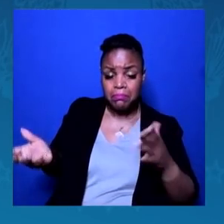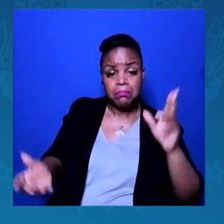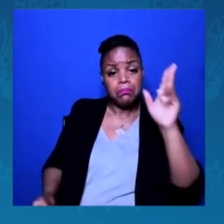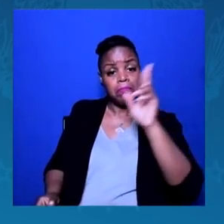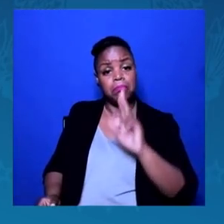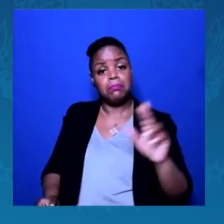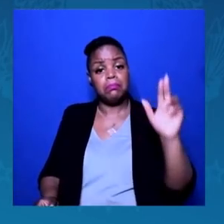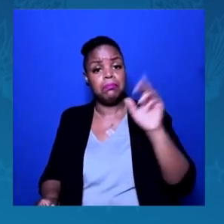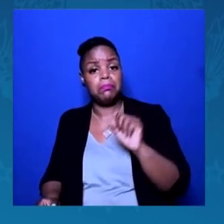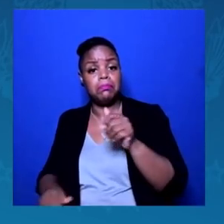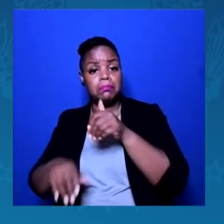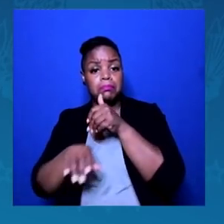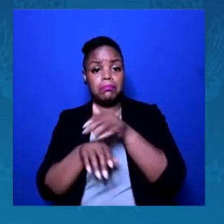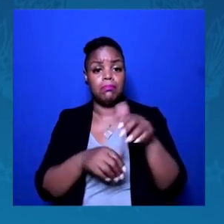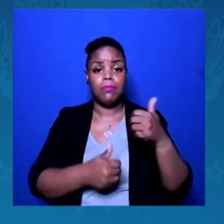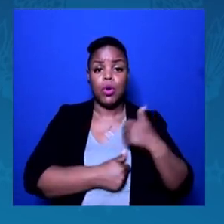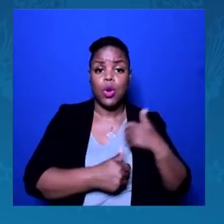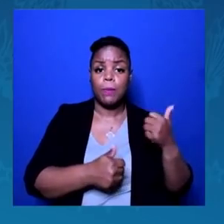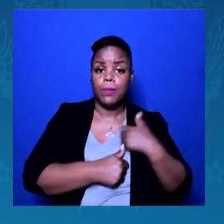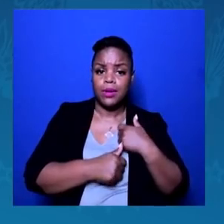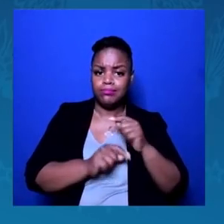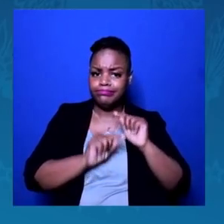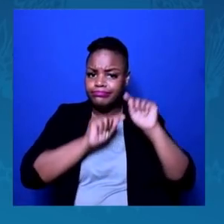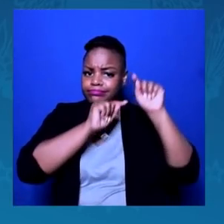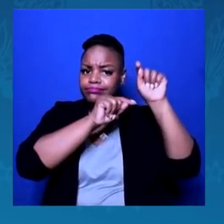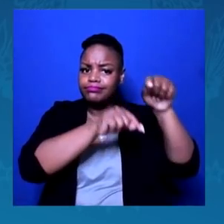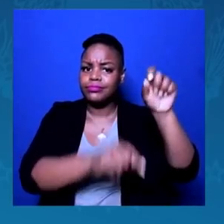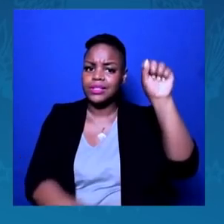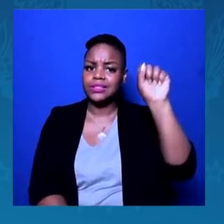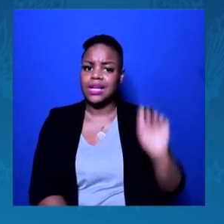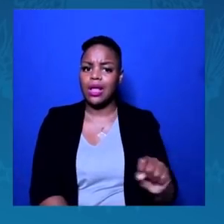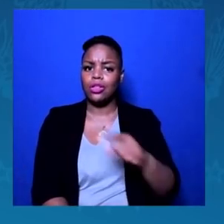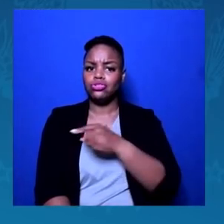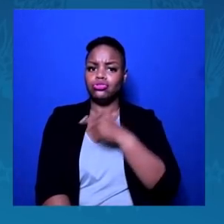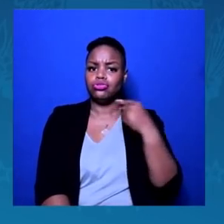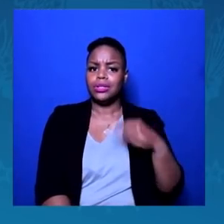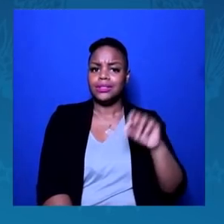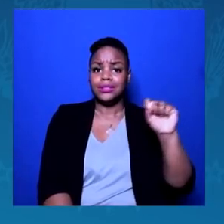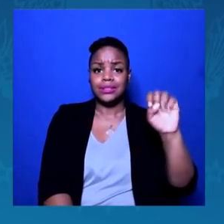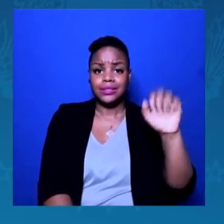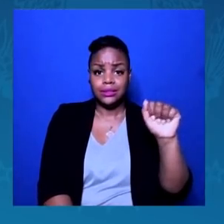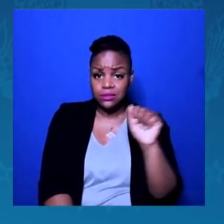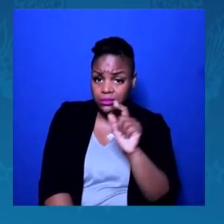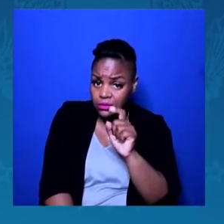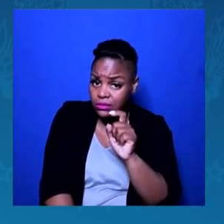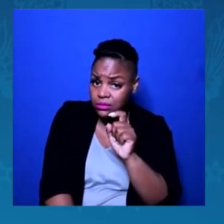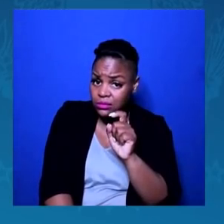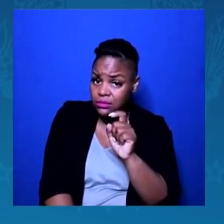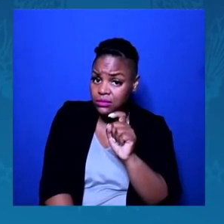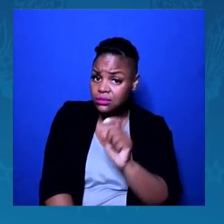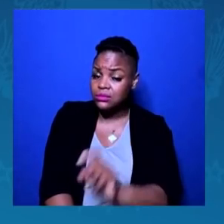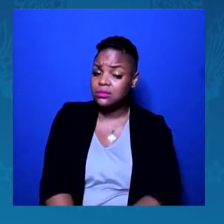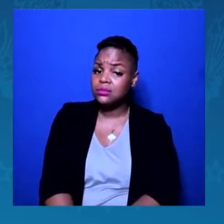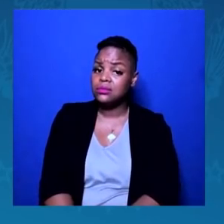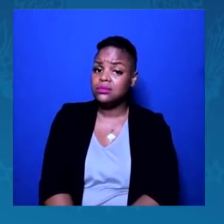and this relates to the last question as well. When it comes to Beijing, let me be very clear, and the president has been very clear.